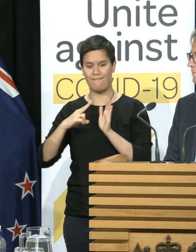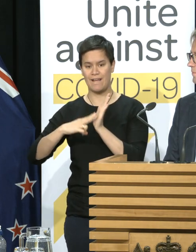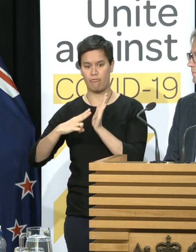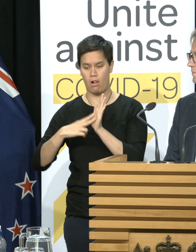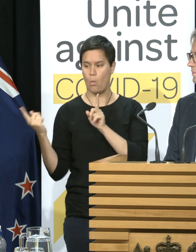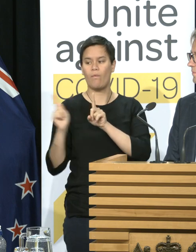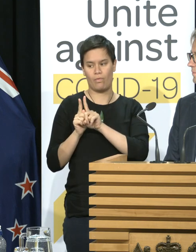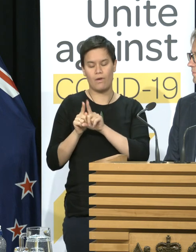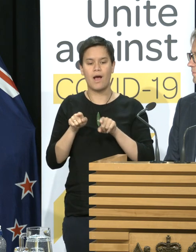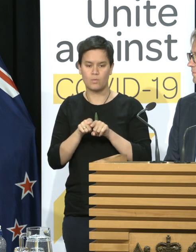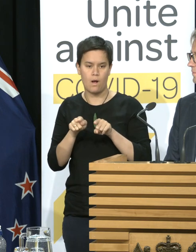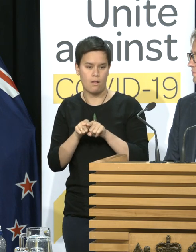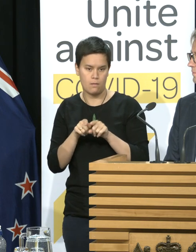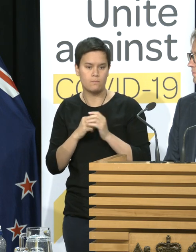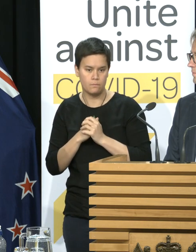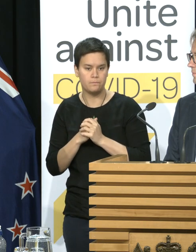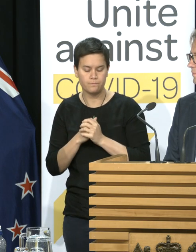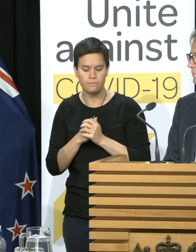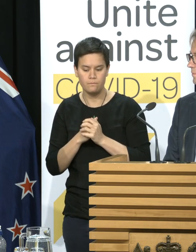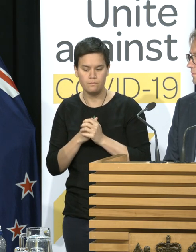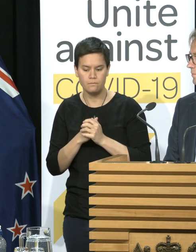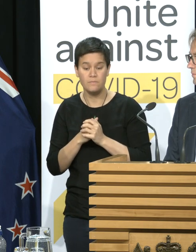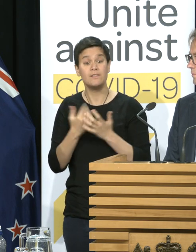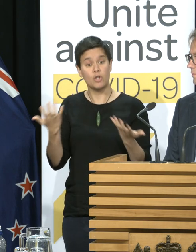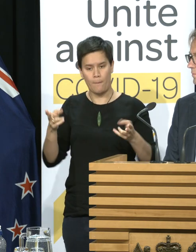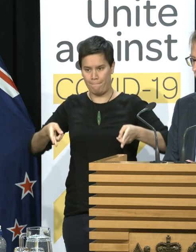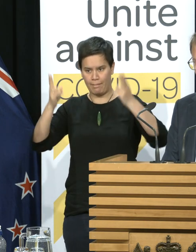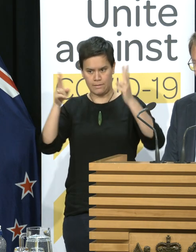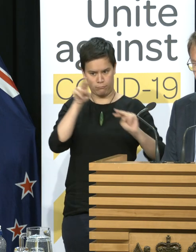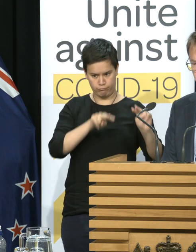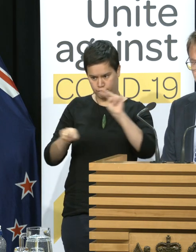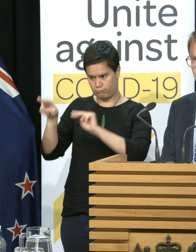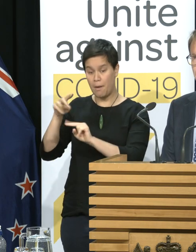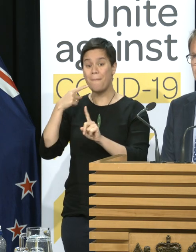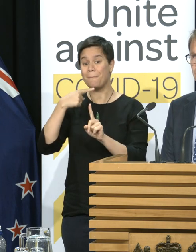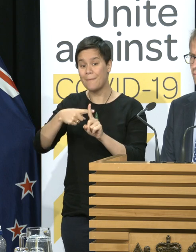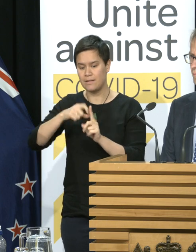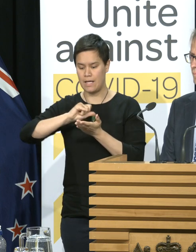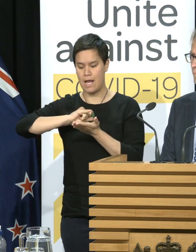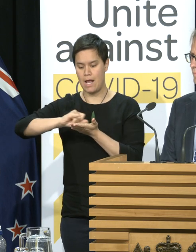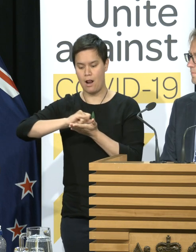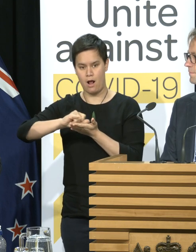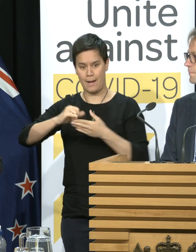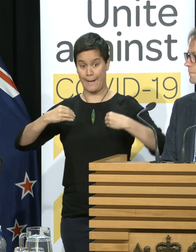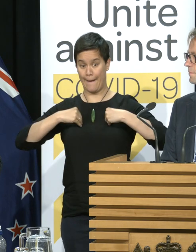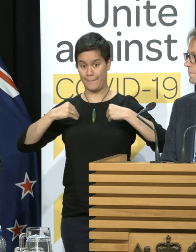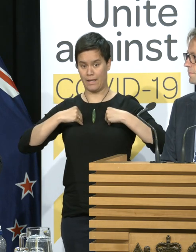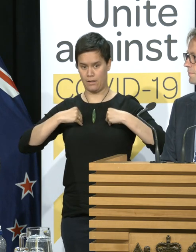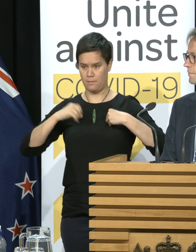We're also talking to the airlines because the airlines as you'd imagine they have their flights grounded. And they have to bring their capability back up in order